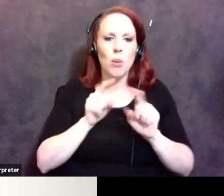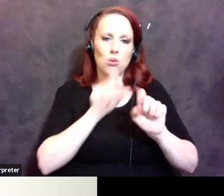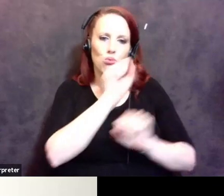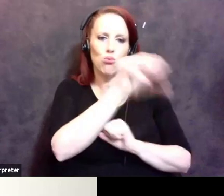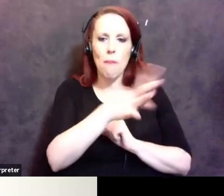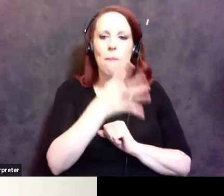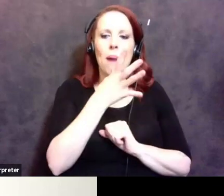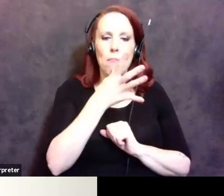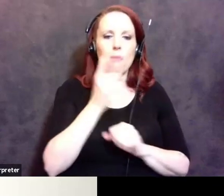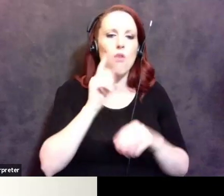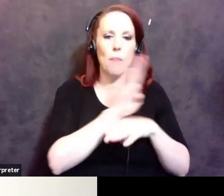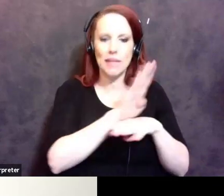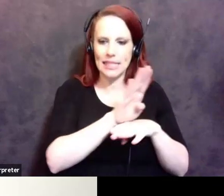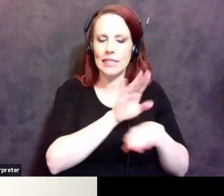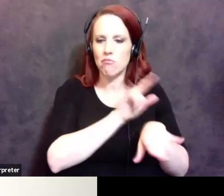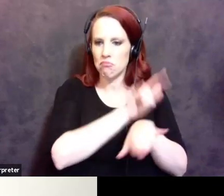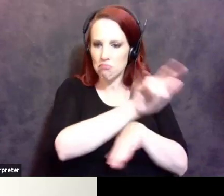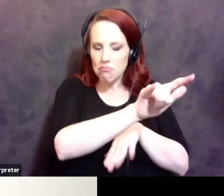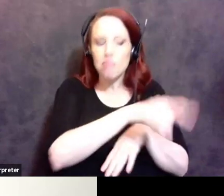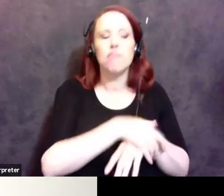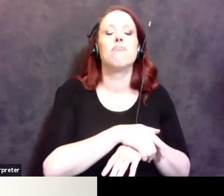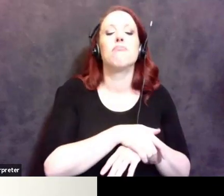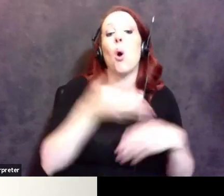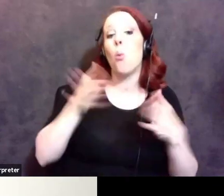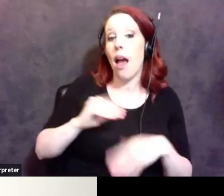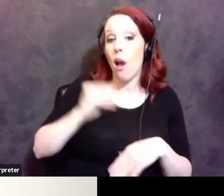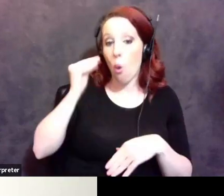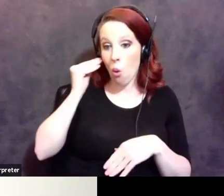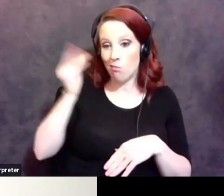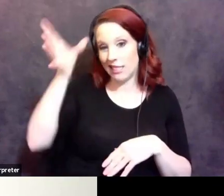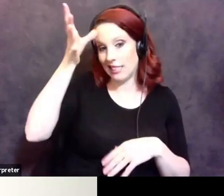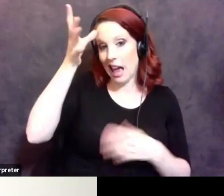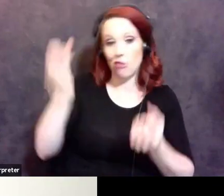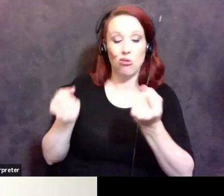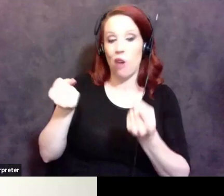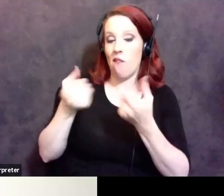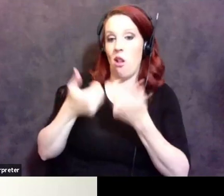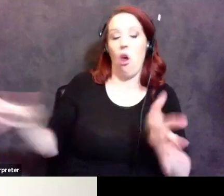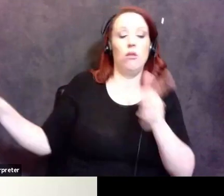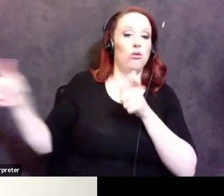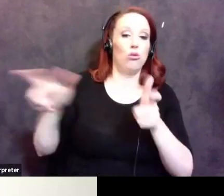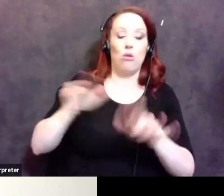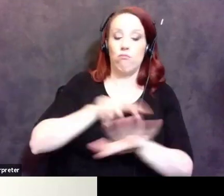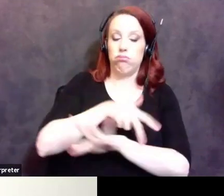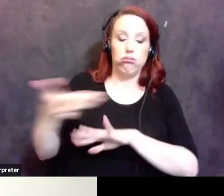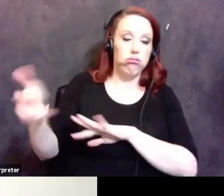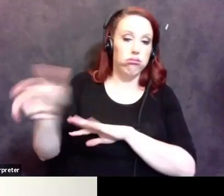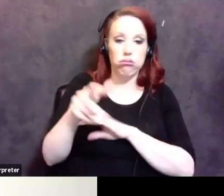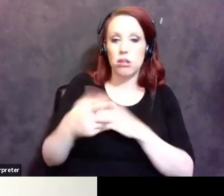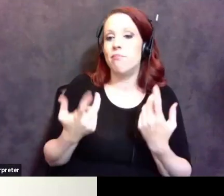and on the way home he lost control of the car. This was a single vehicle car accident.